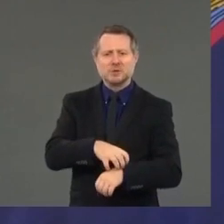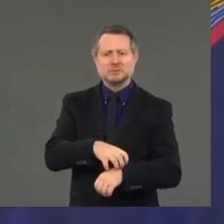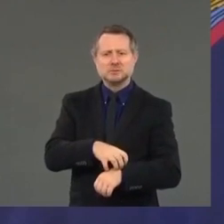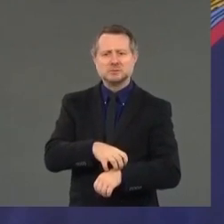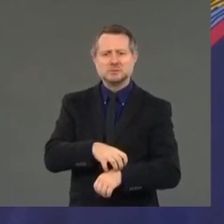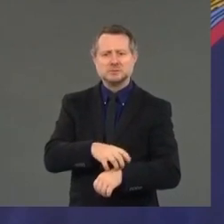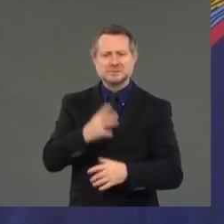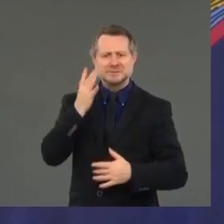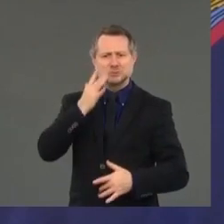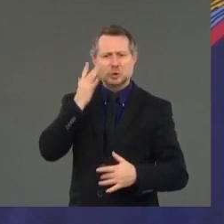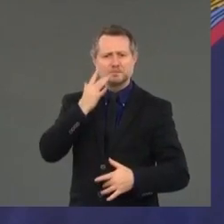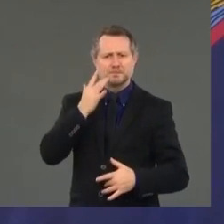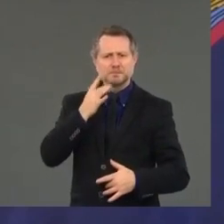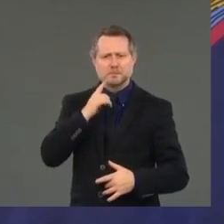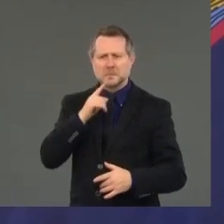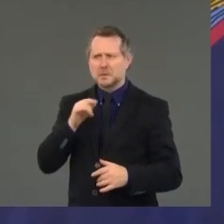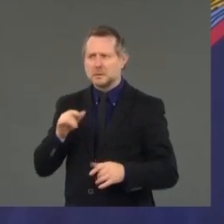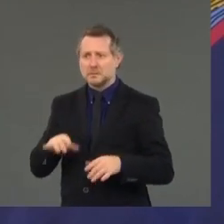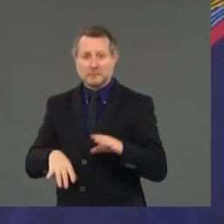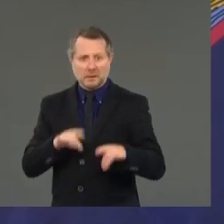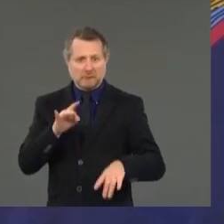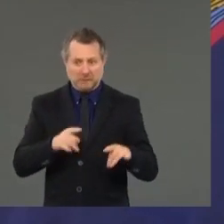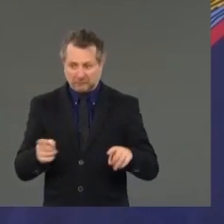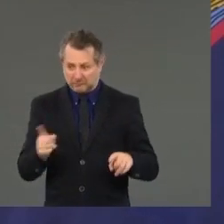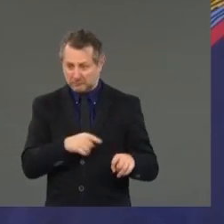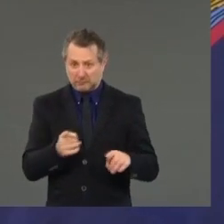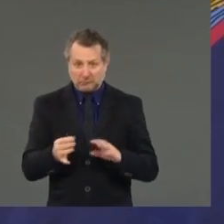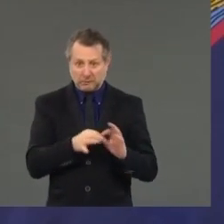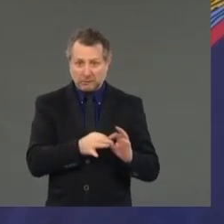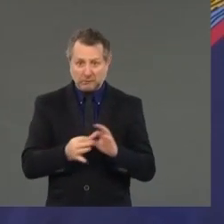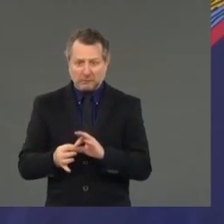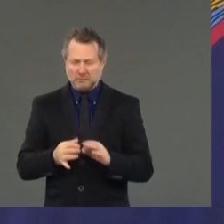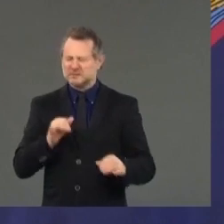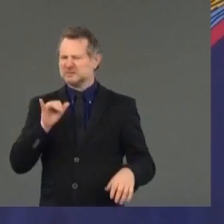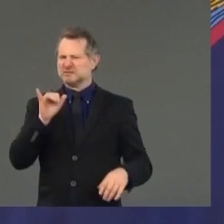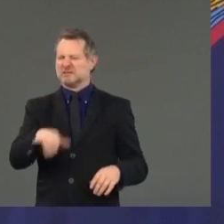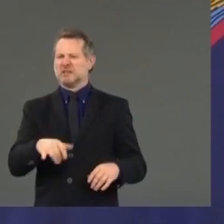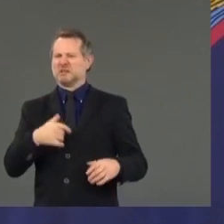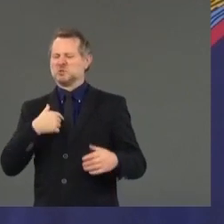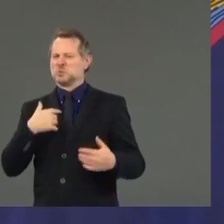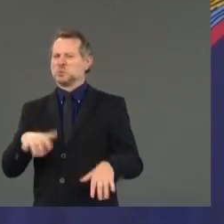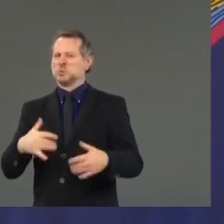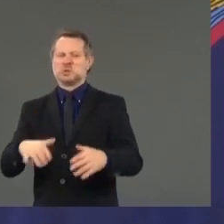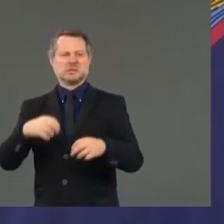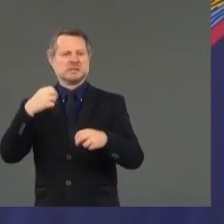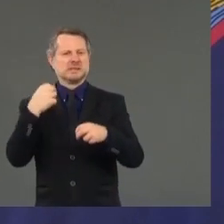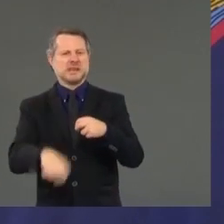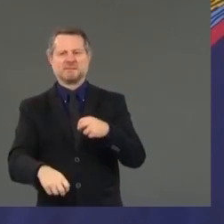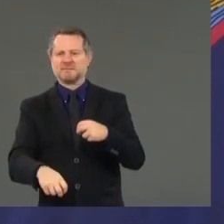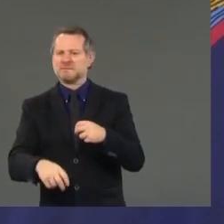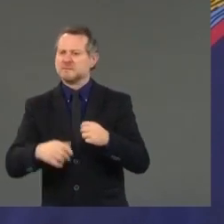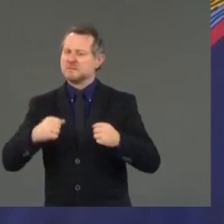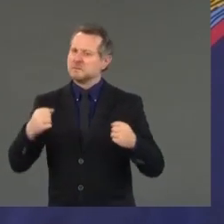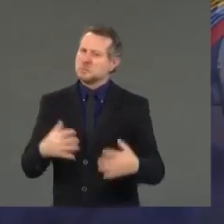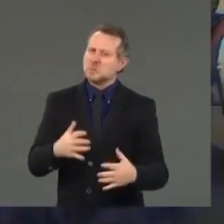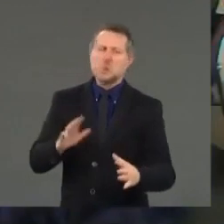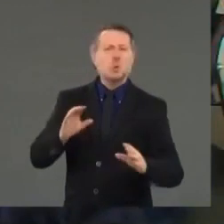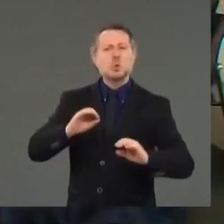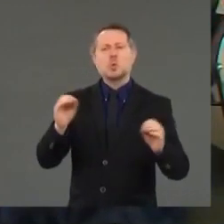EXPERIENCING SYMPTOMS LIKE THIS, BUT THEY'RE ALL JUST DISCOVERING IT. THAT'S WHAT'S SO DIFFICULT AND